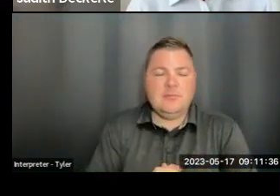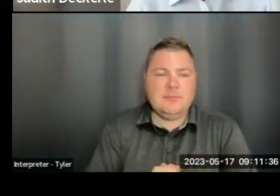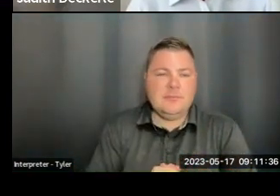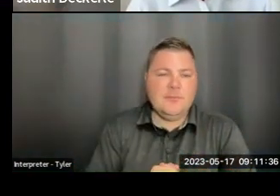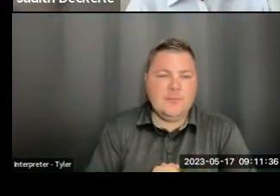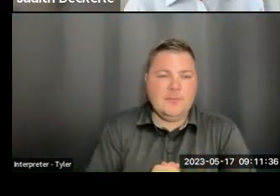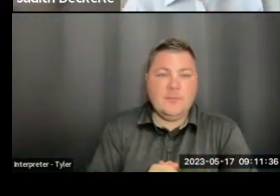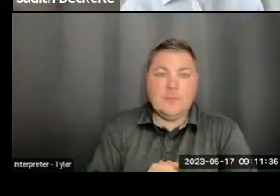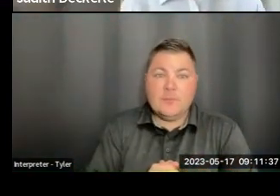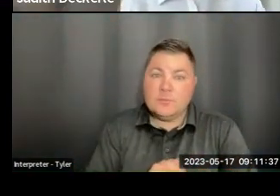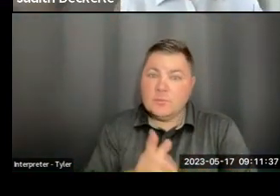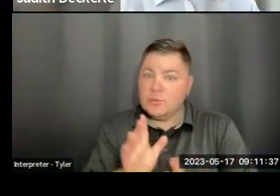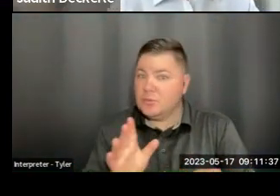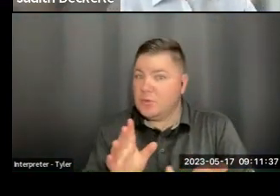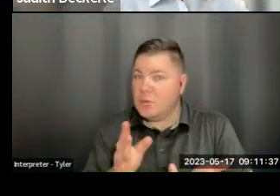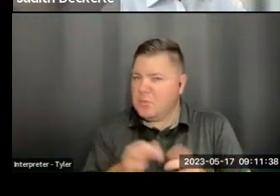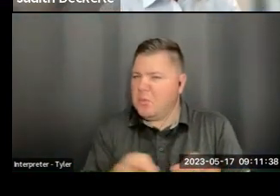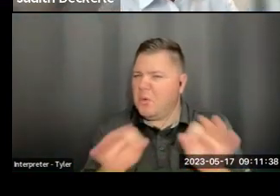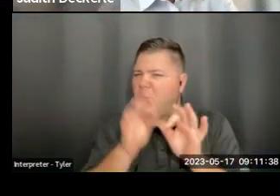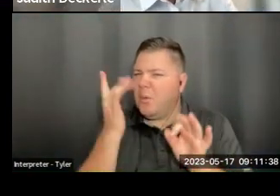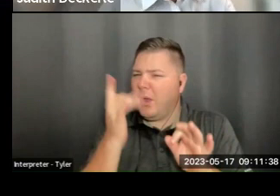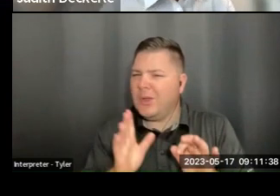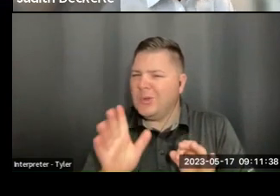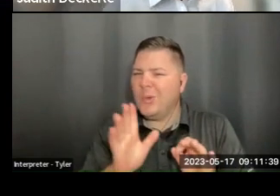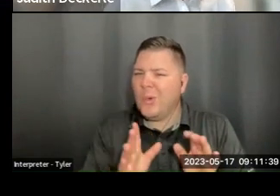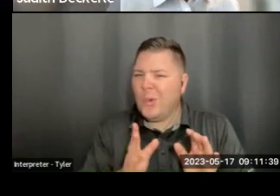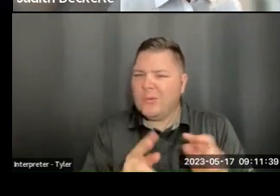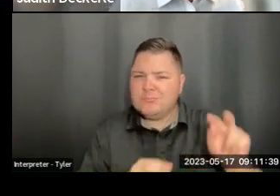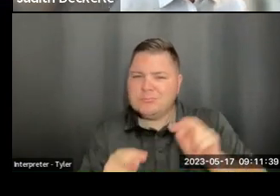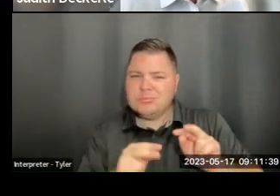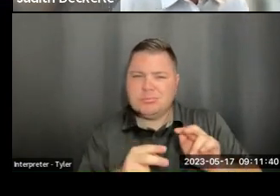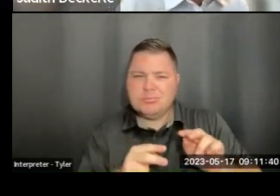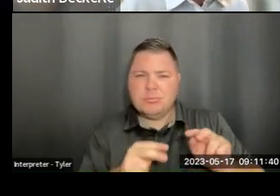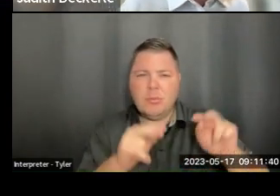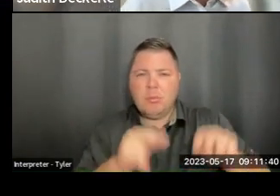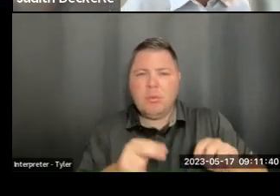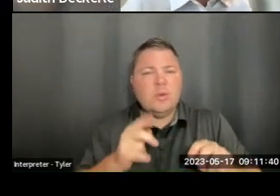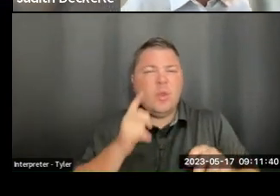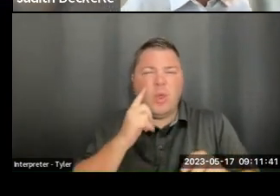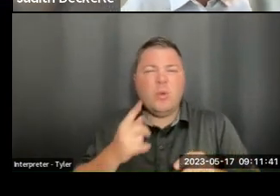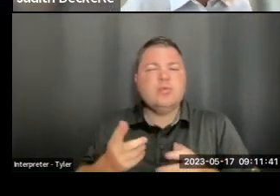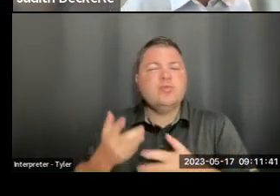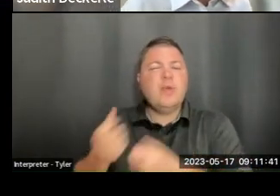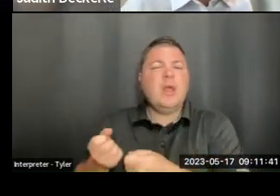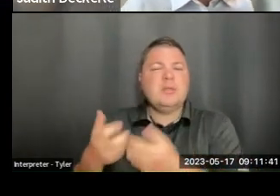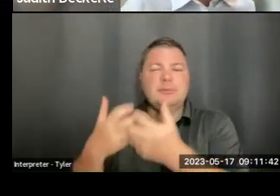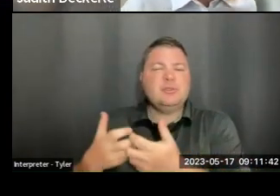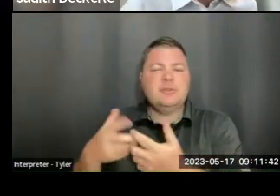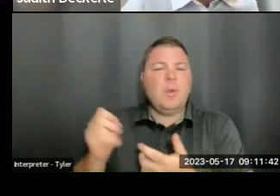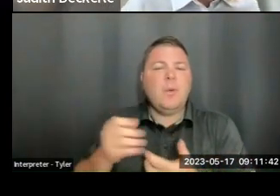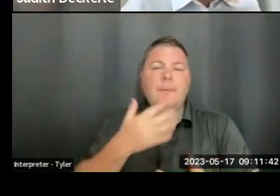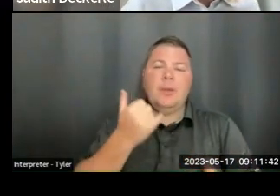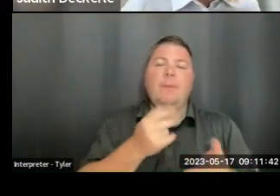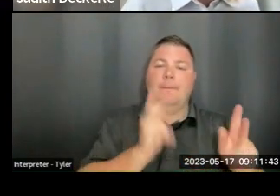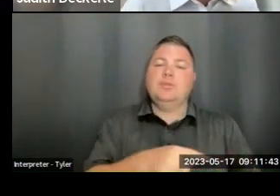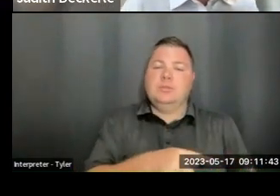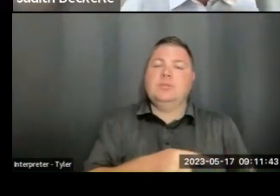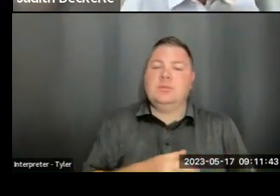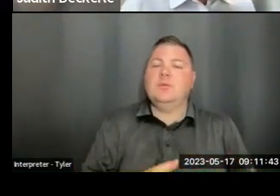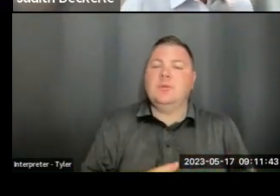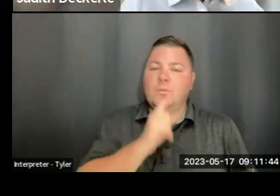fully participate in the event. It's your reputation and don't trust